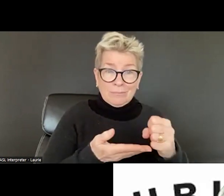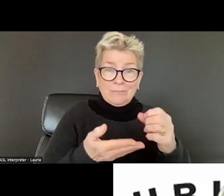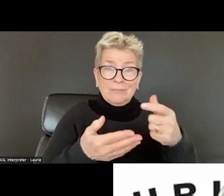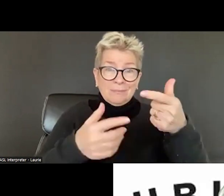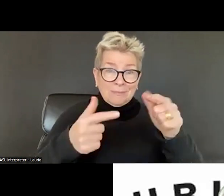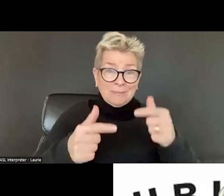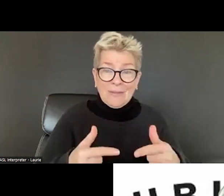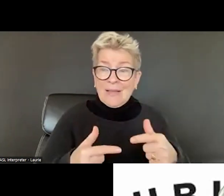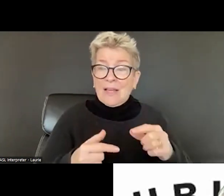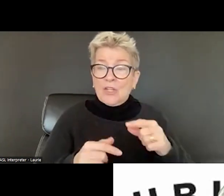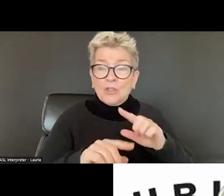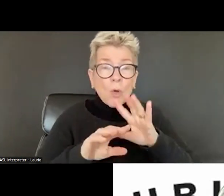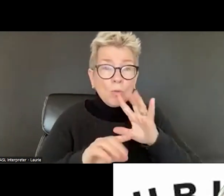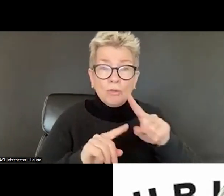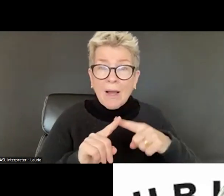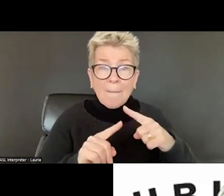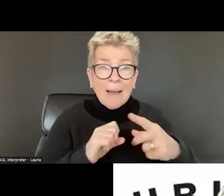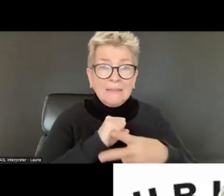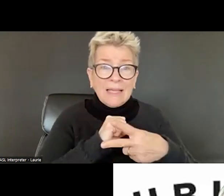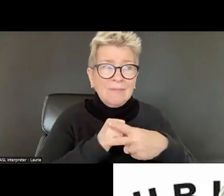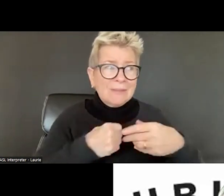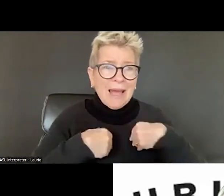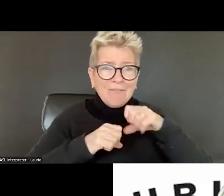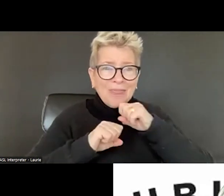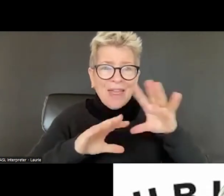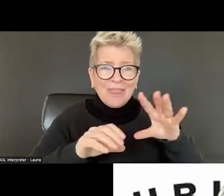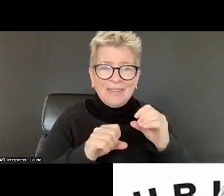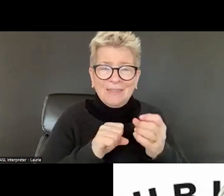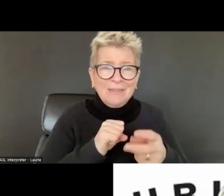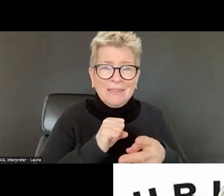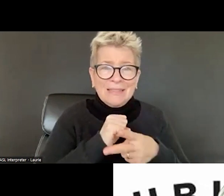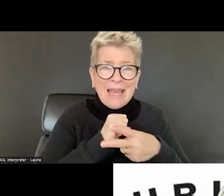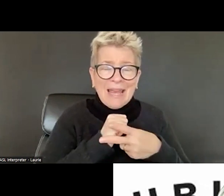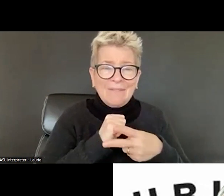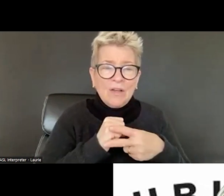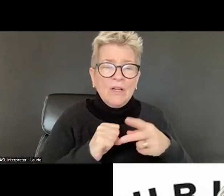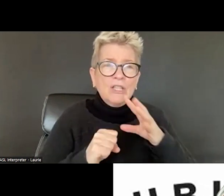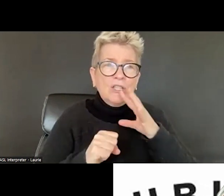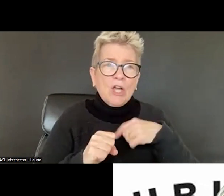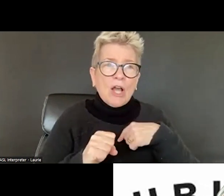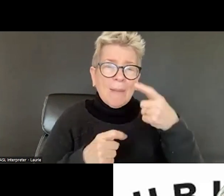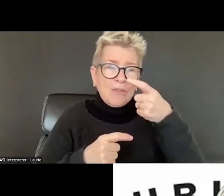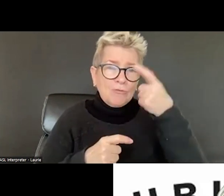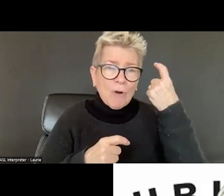Equity means let's talk about the trauma of money let's talk about your mindset growing up and your